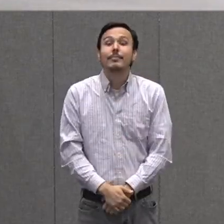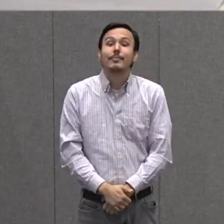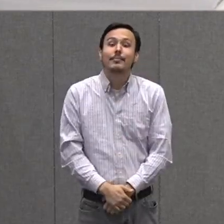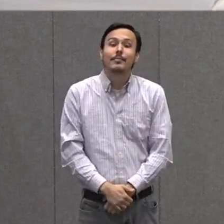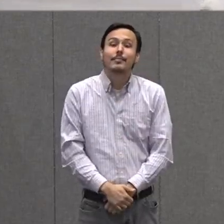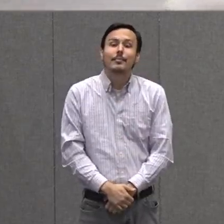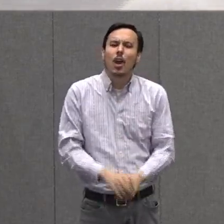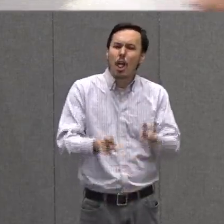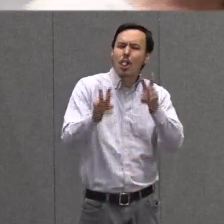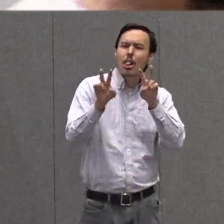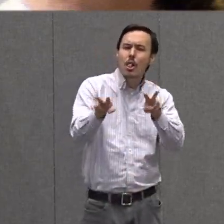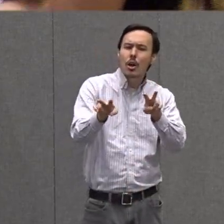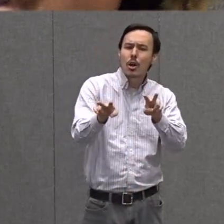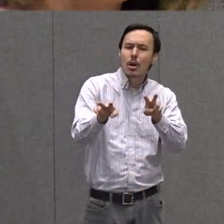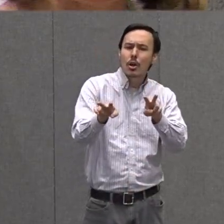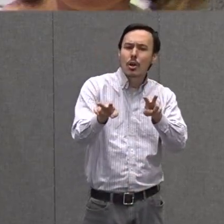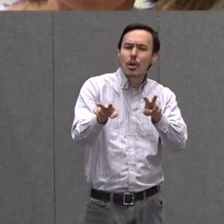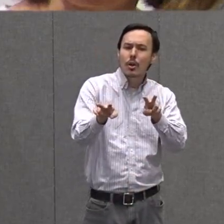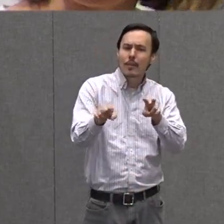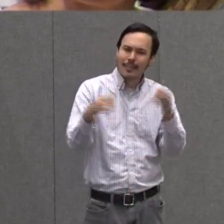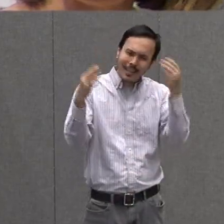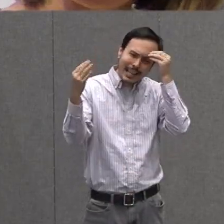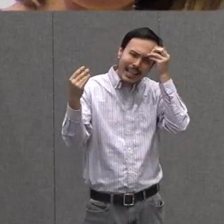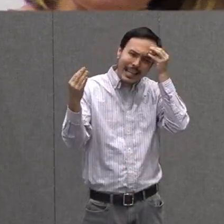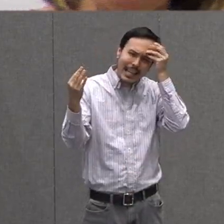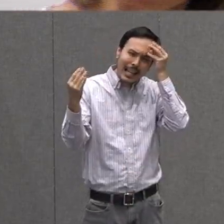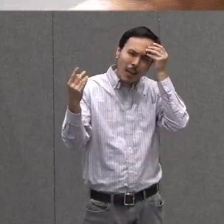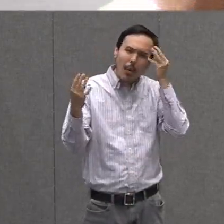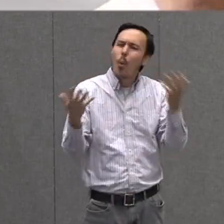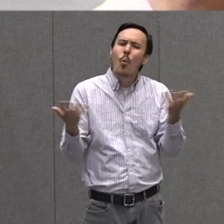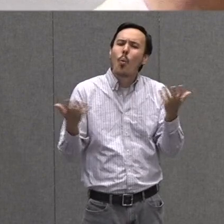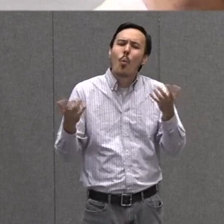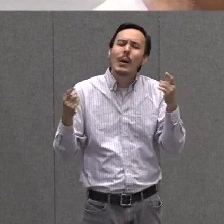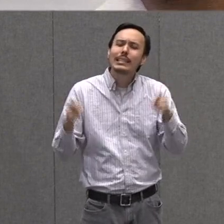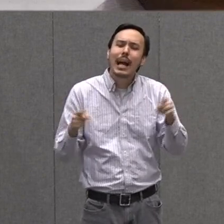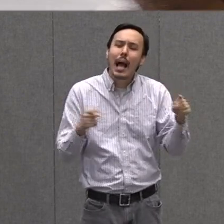Take a close look. Think about what is happening in the picture.